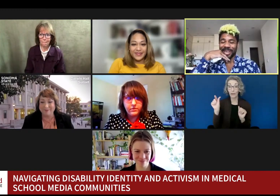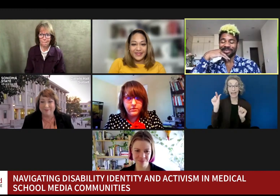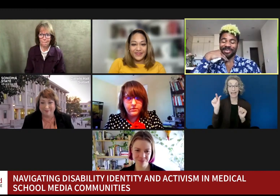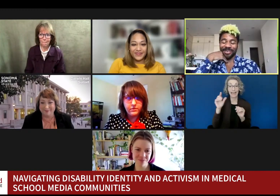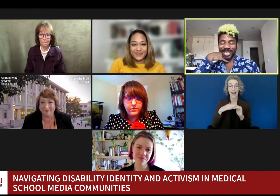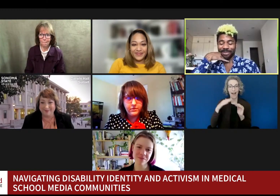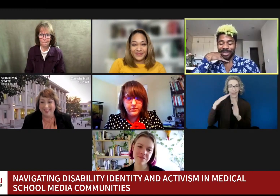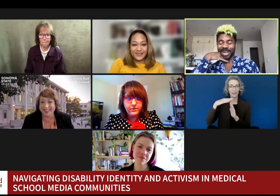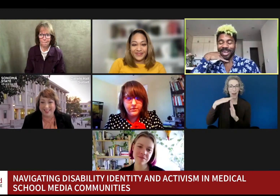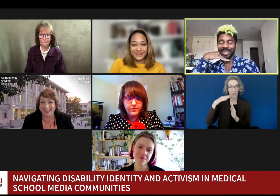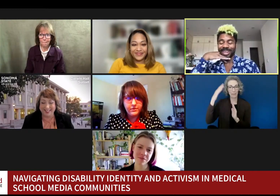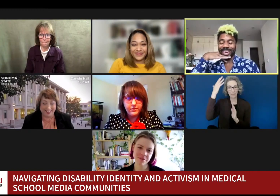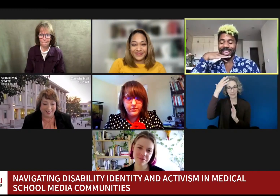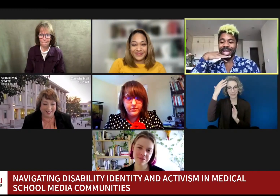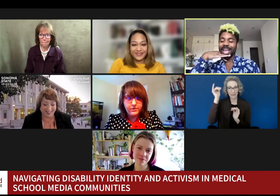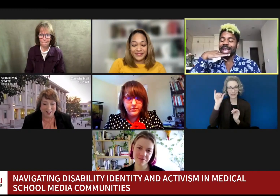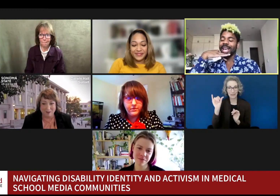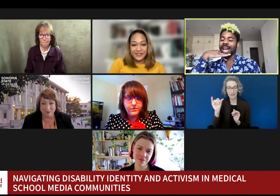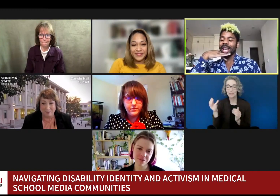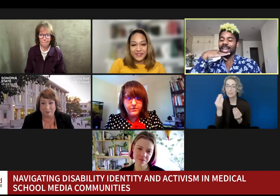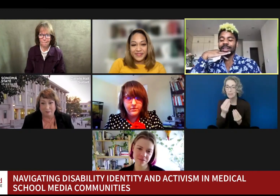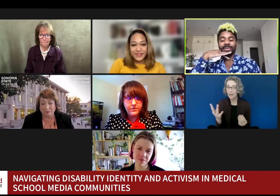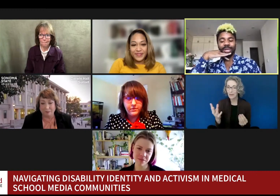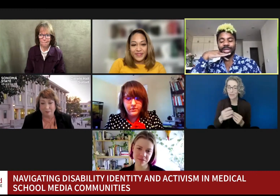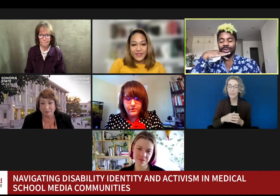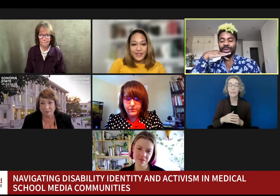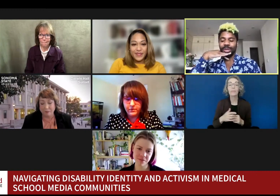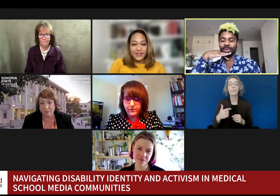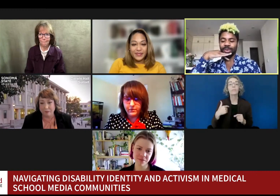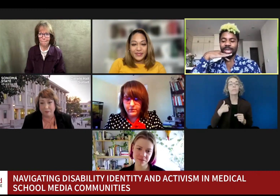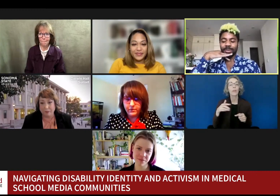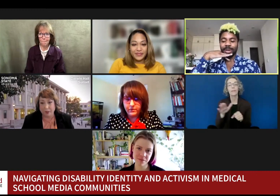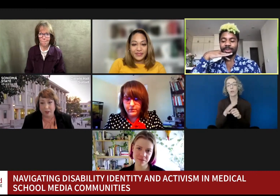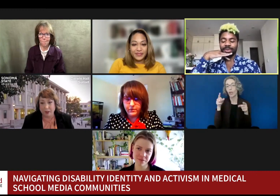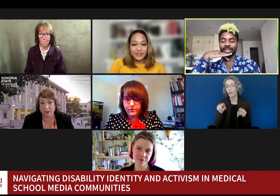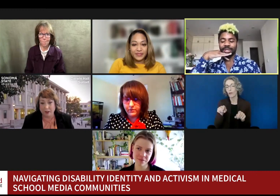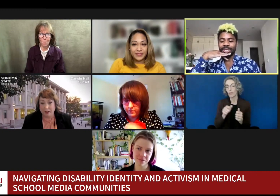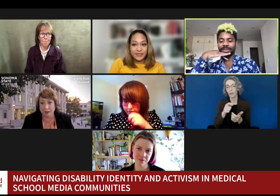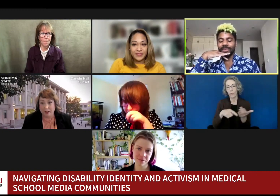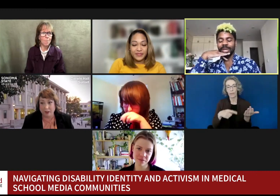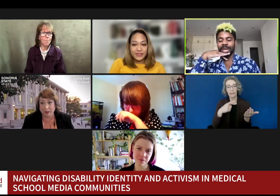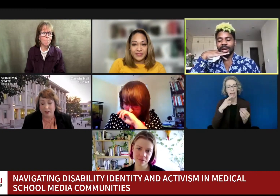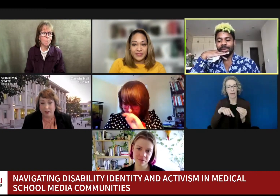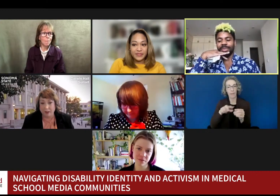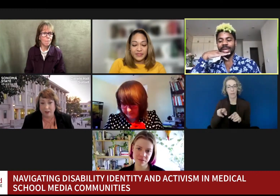So I wanted to put that out there. I completely agree with what we're saying about professionalism,